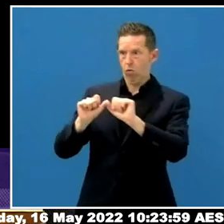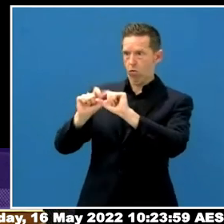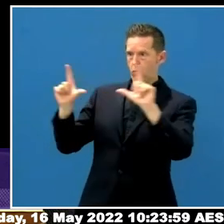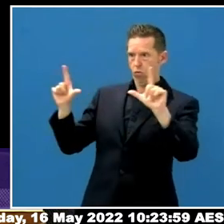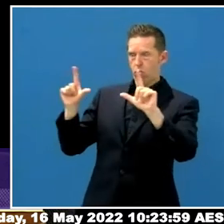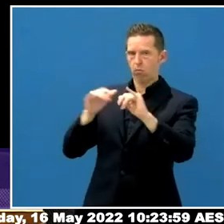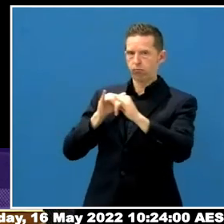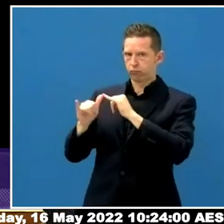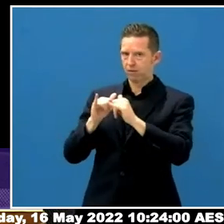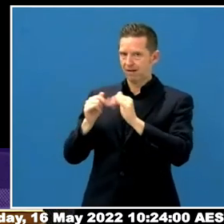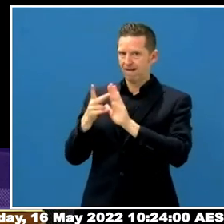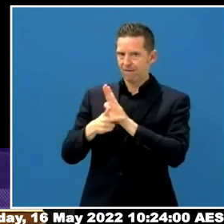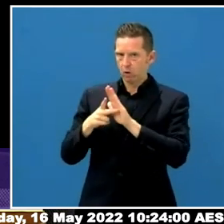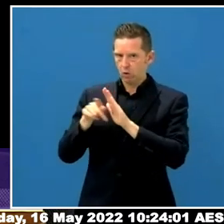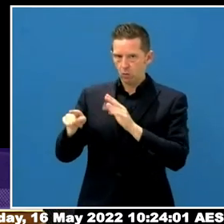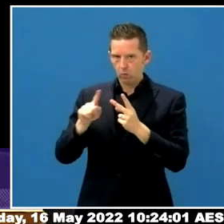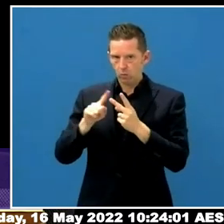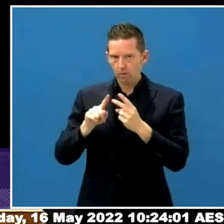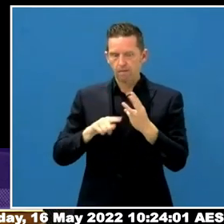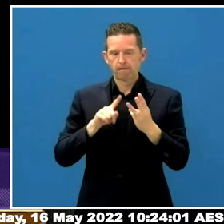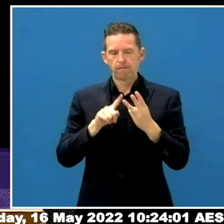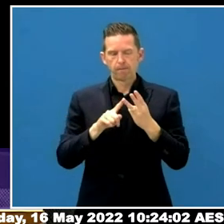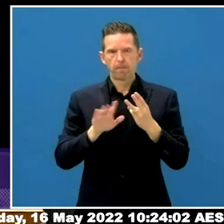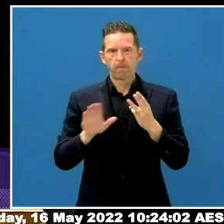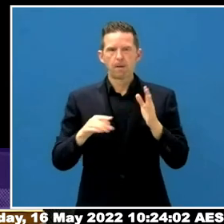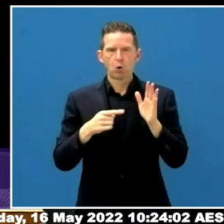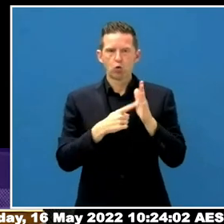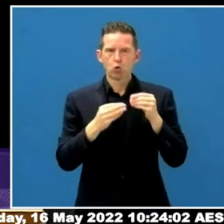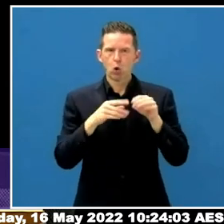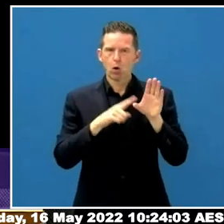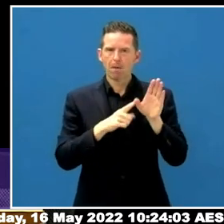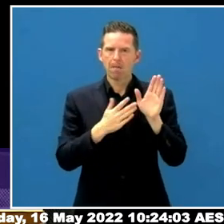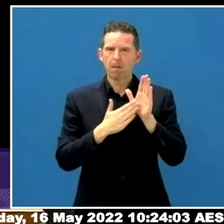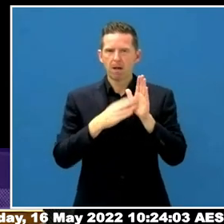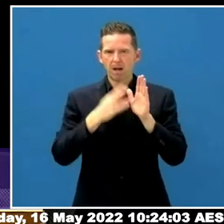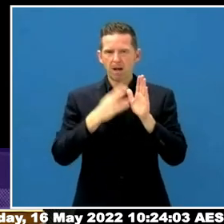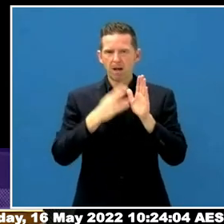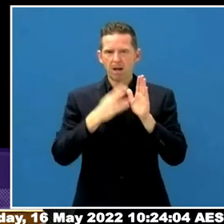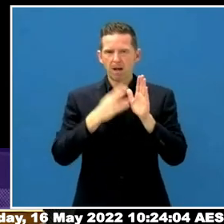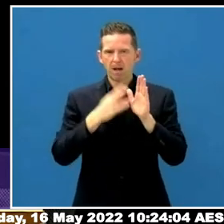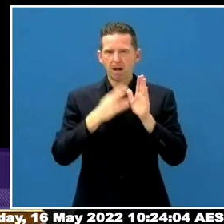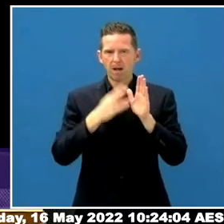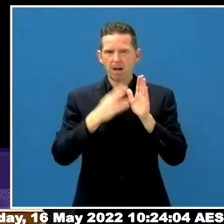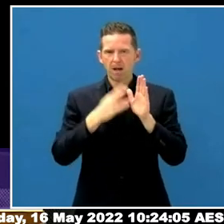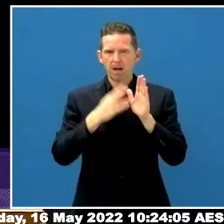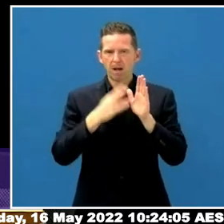Finally today, we will hear from Toby's mother, Suzie, who will be accompanied by Toby's father, Rob.